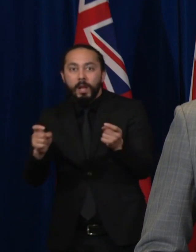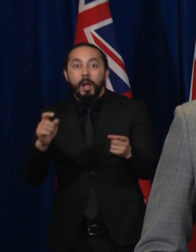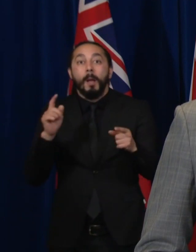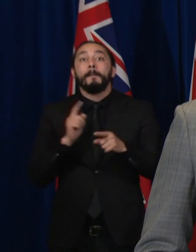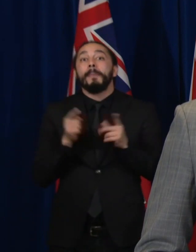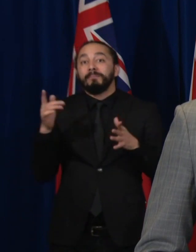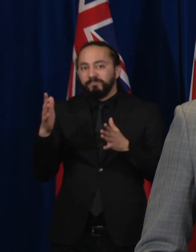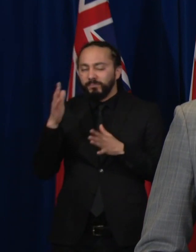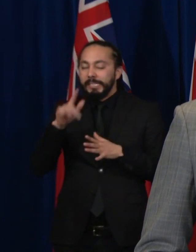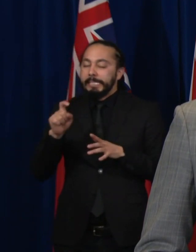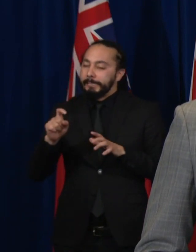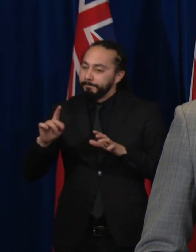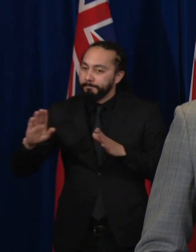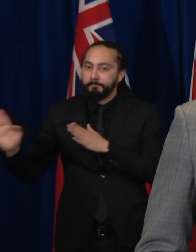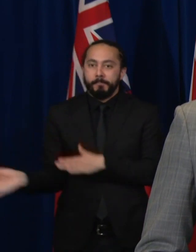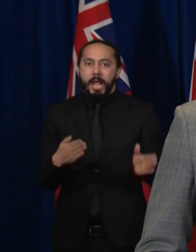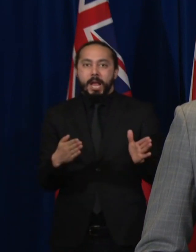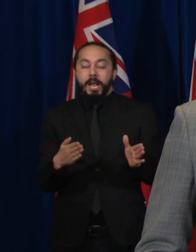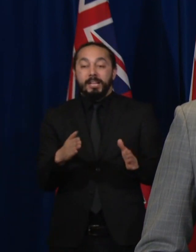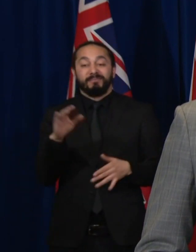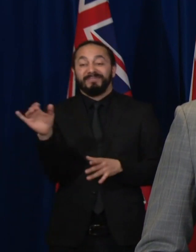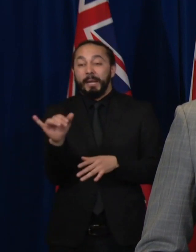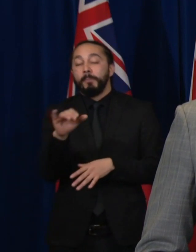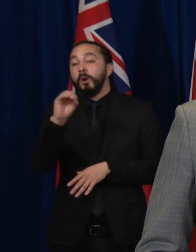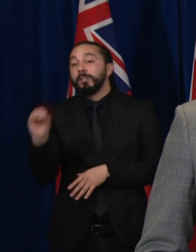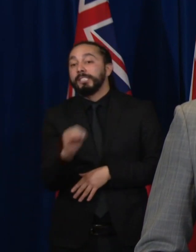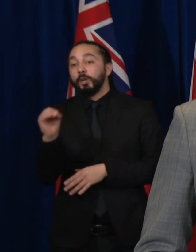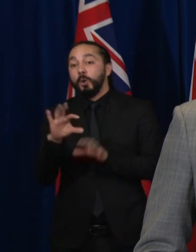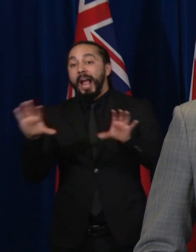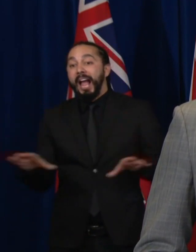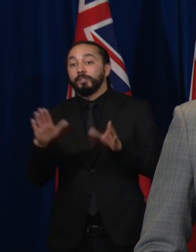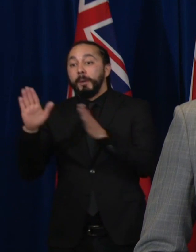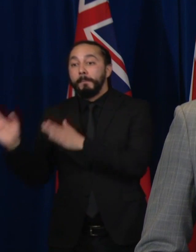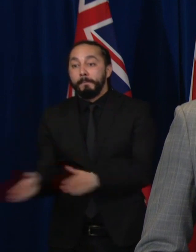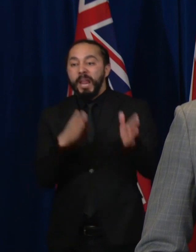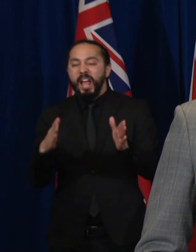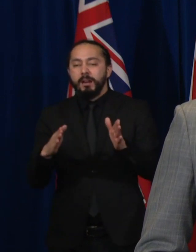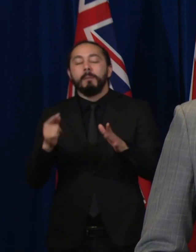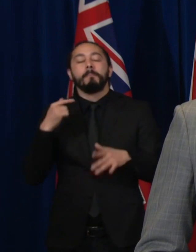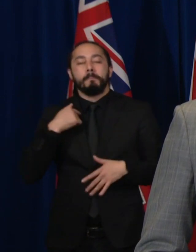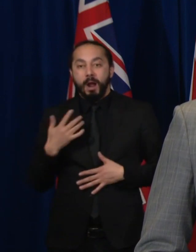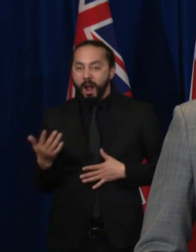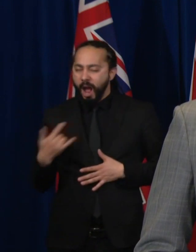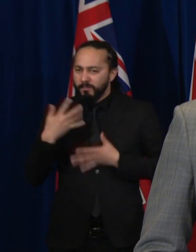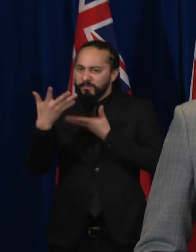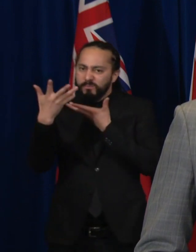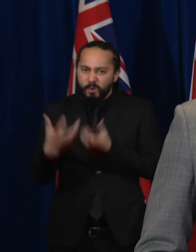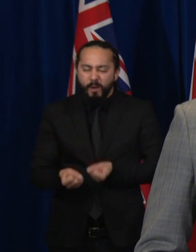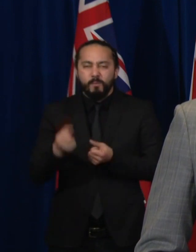the Ontario action plan, but I'm shall not perish from the earth. confident we will overcome it will for three reasons. One, we are Canadians. Four score and seven years ago our fathers brought forth,